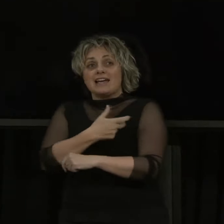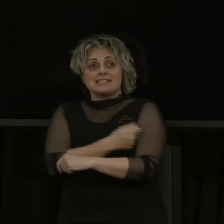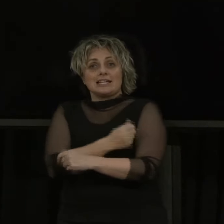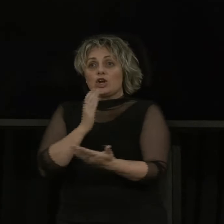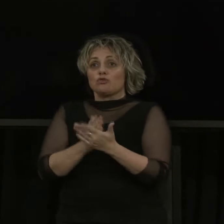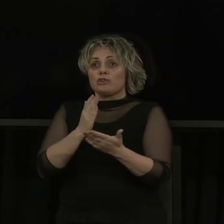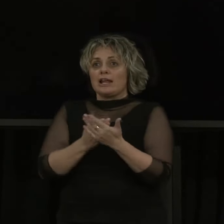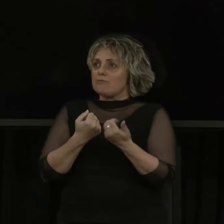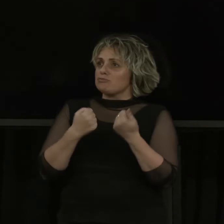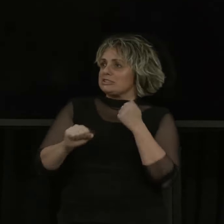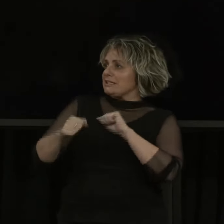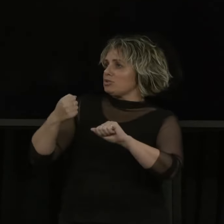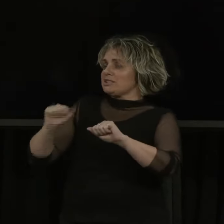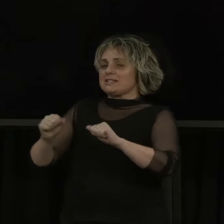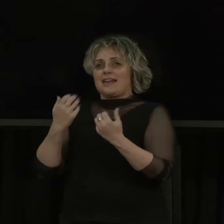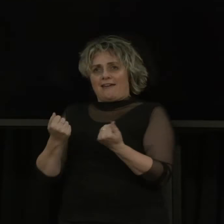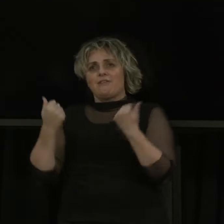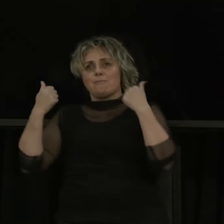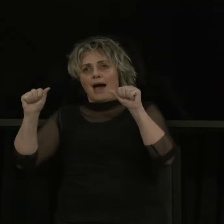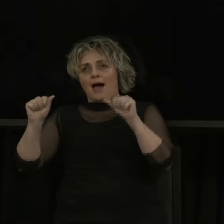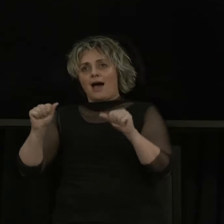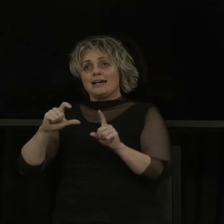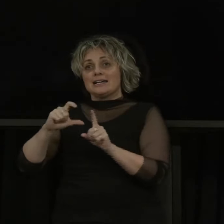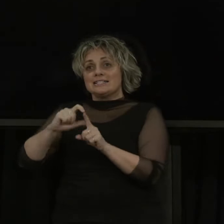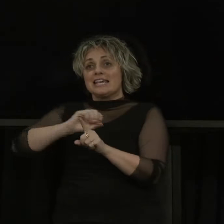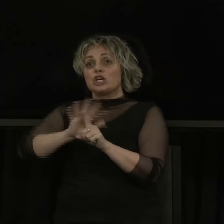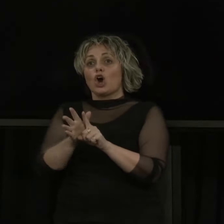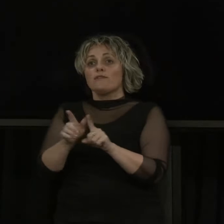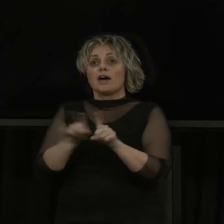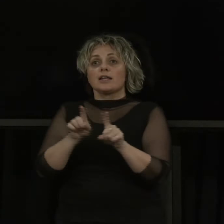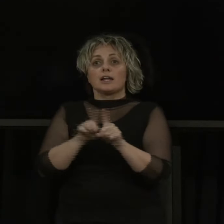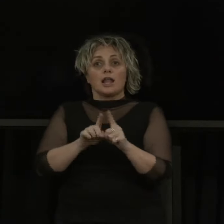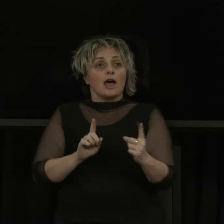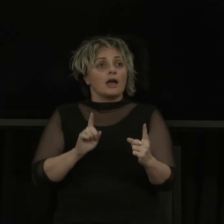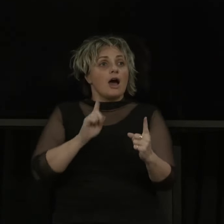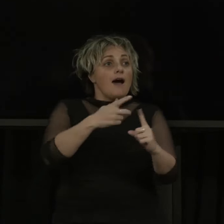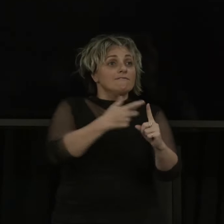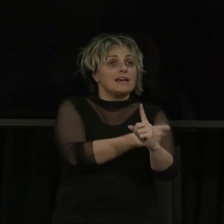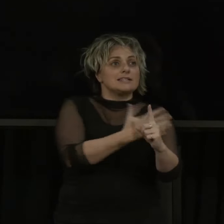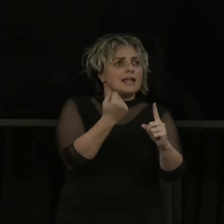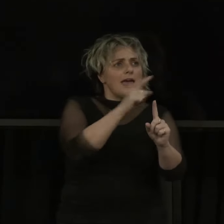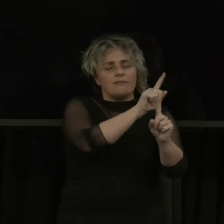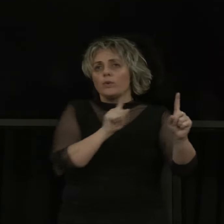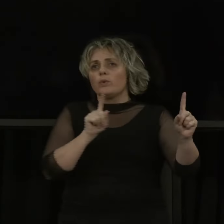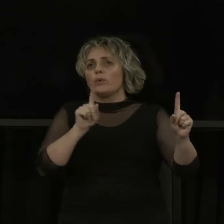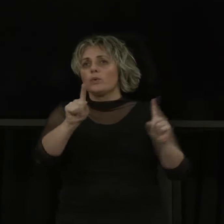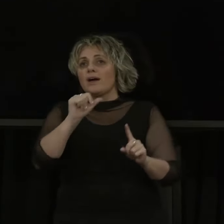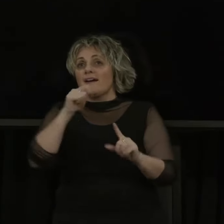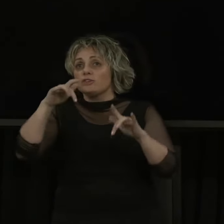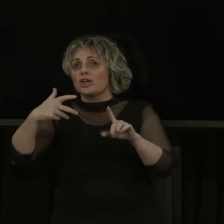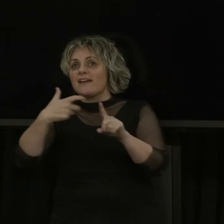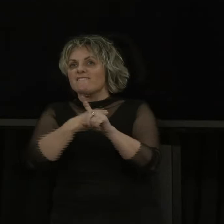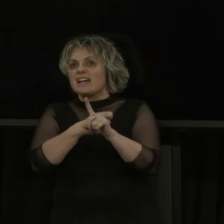the lower restrictions and bring back some of the things that we have missed. We can already see how the vaccine is protecting people in